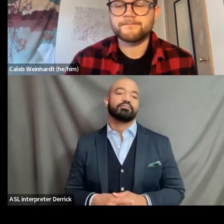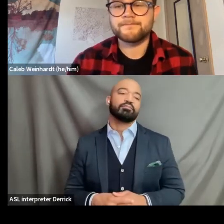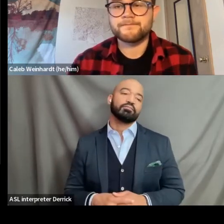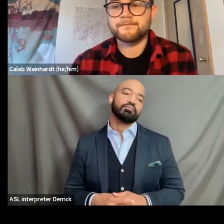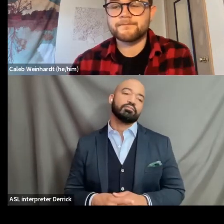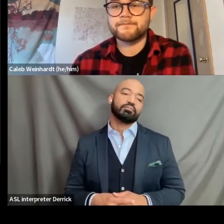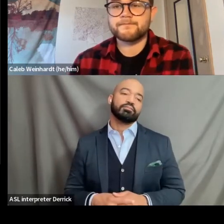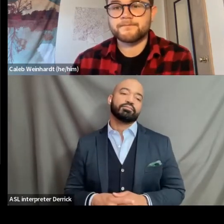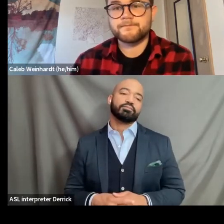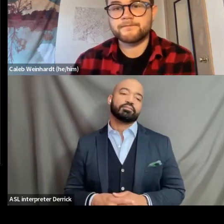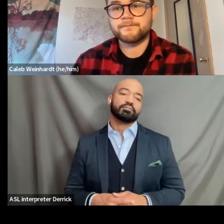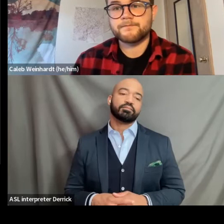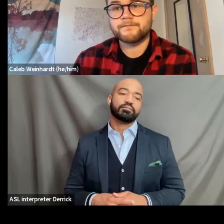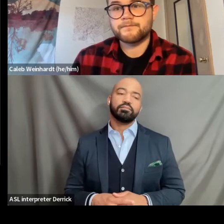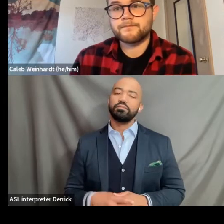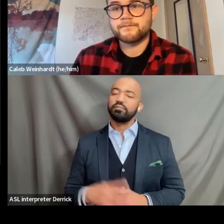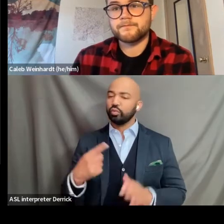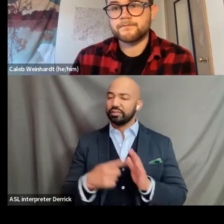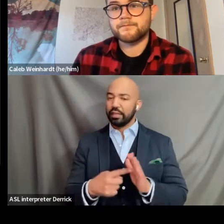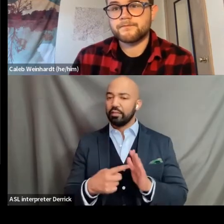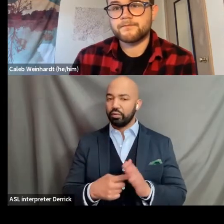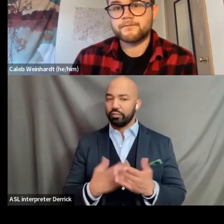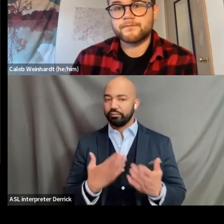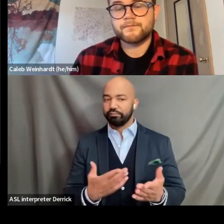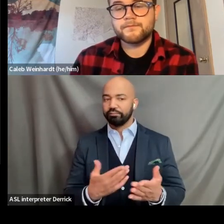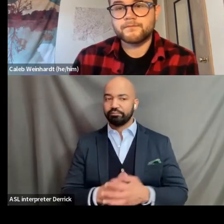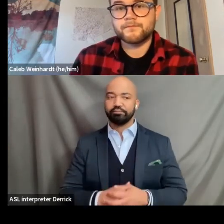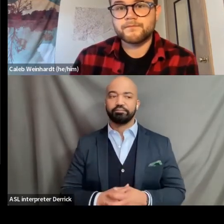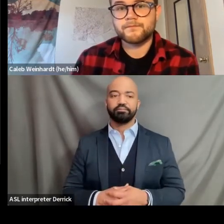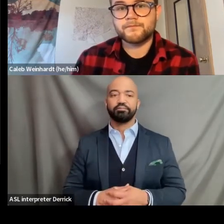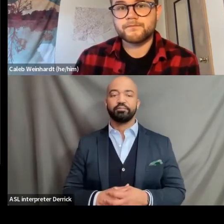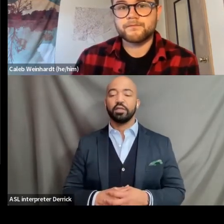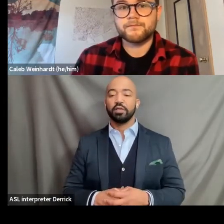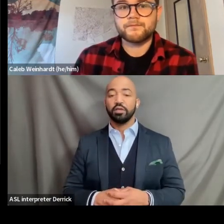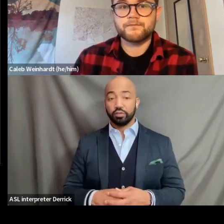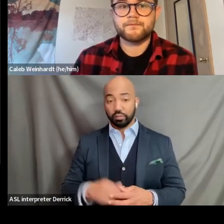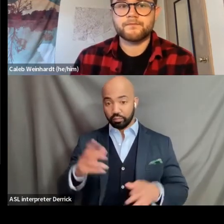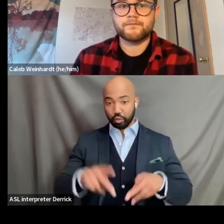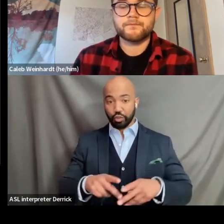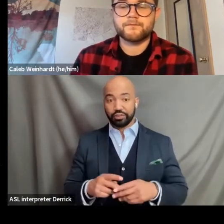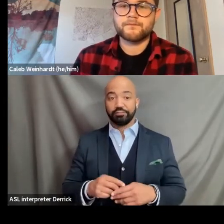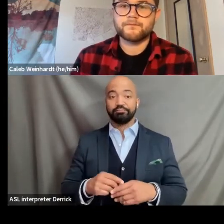So these are just two examples of microaggressions. So the white board that Teek is holding says,